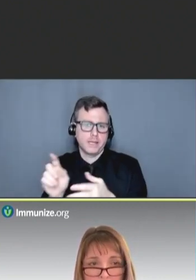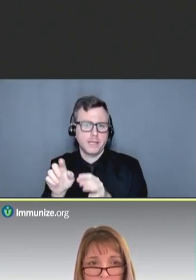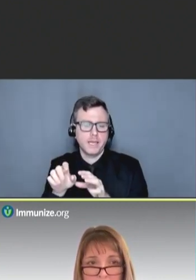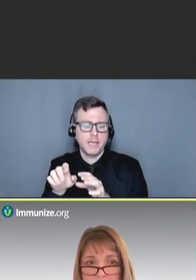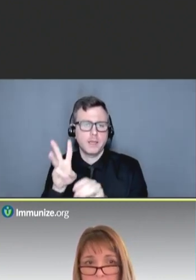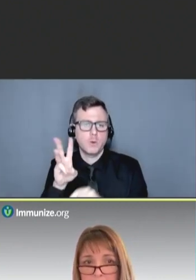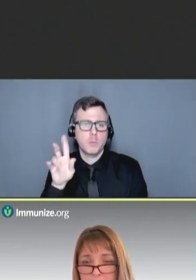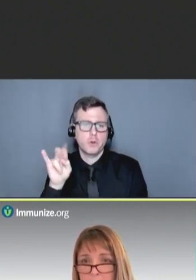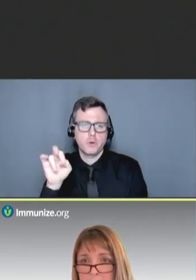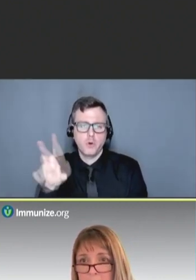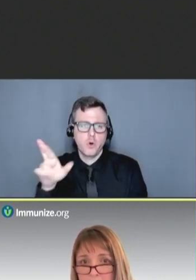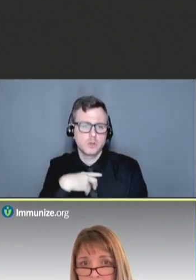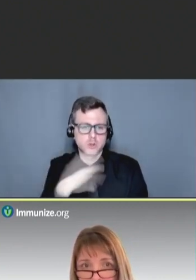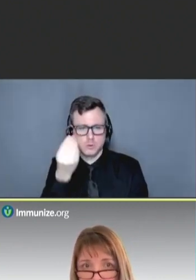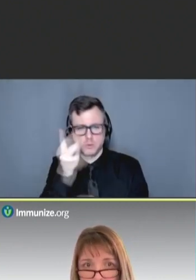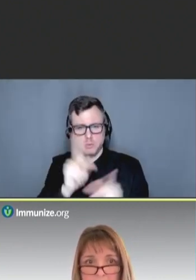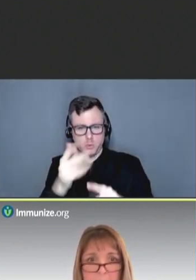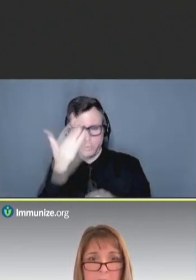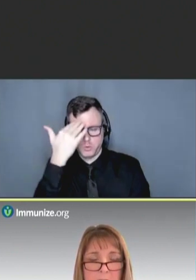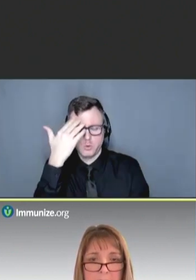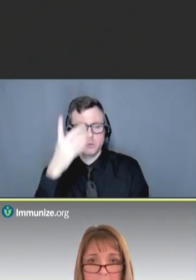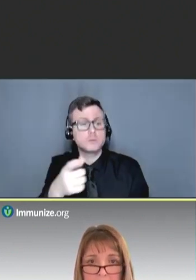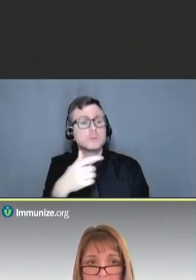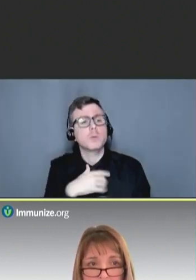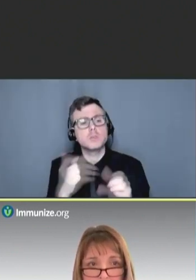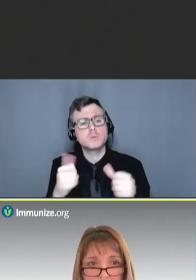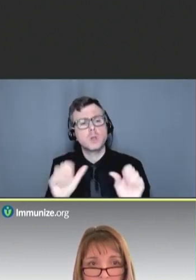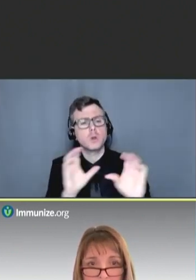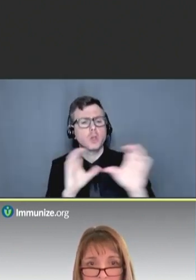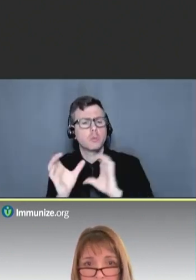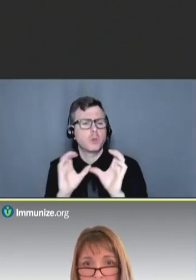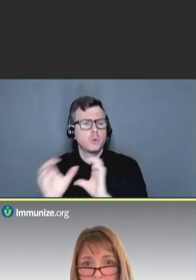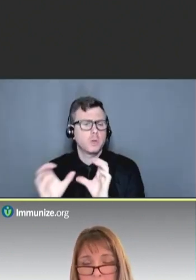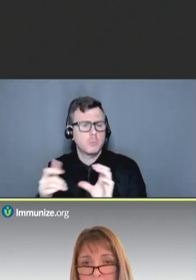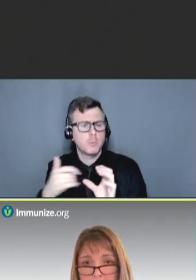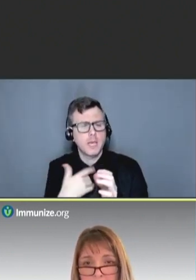And additionally, we facilitate the identification of issues that face our stakeholders, and